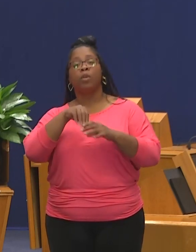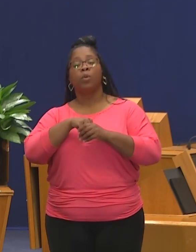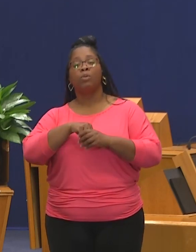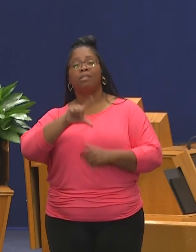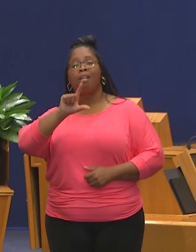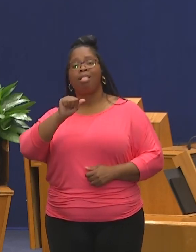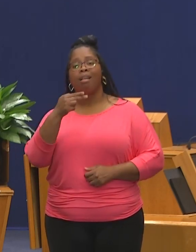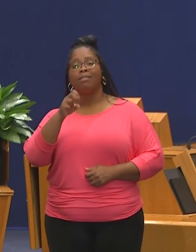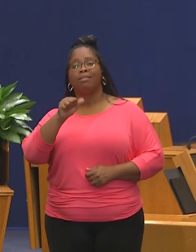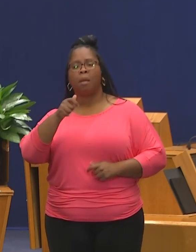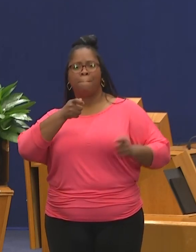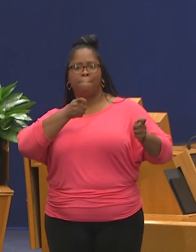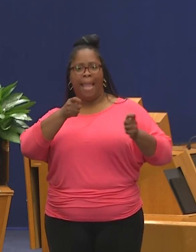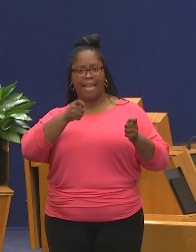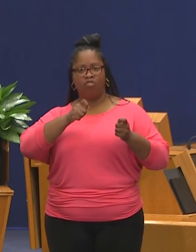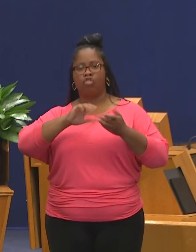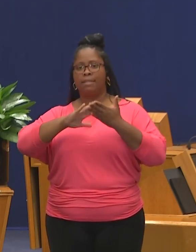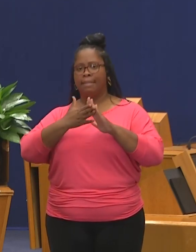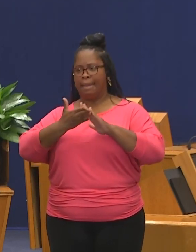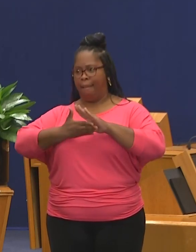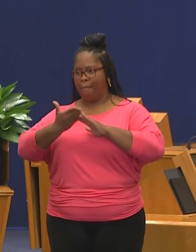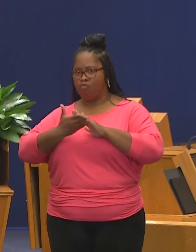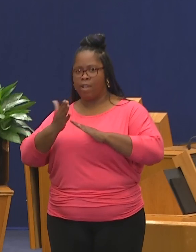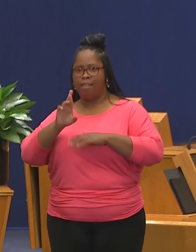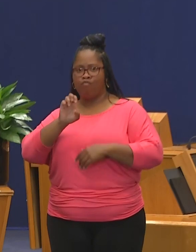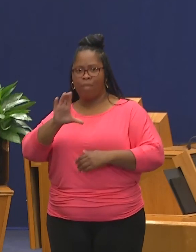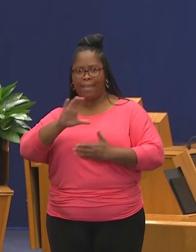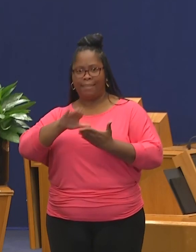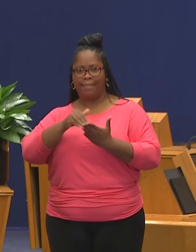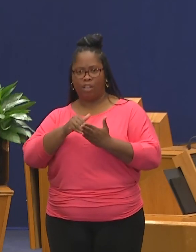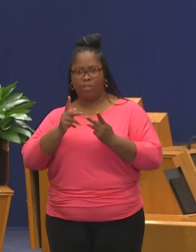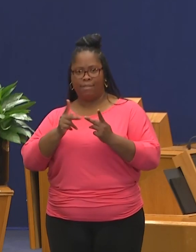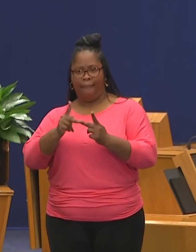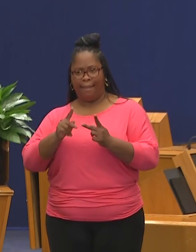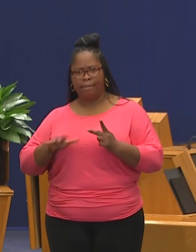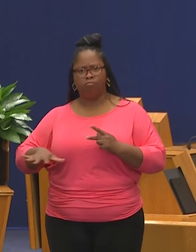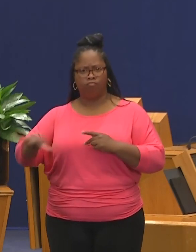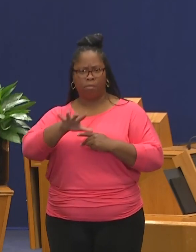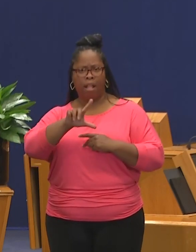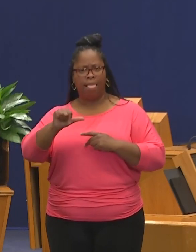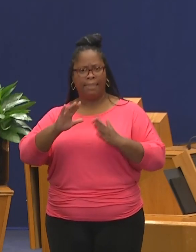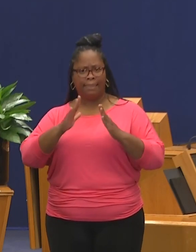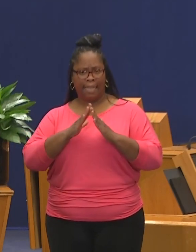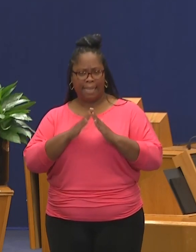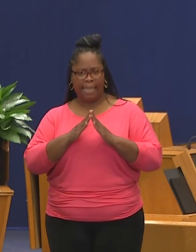THIS ALSO INCLUDES THE LAHSA-MANAGED AND CITY-OPERATED